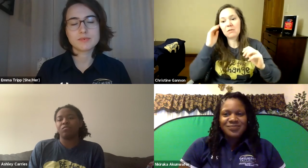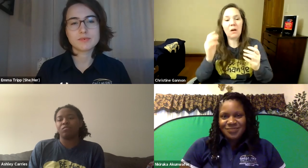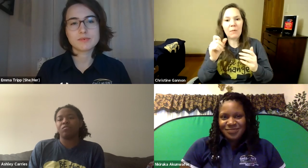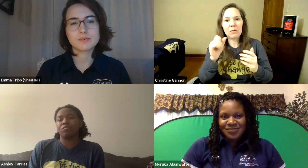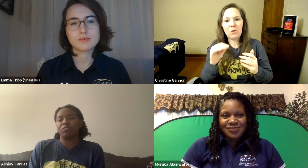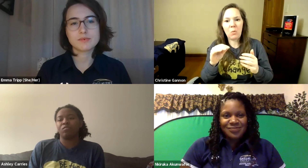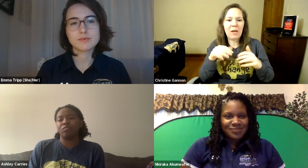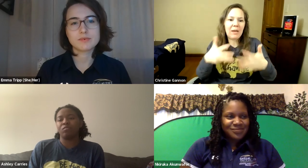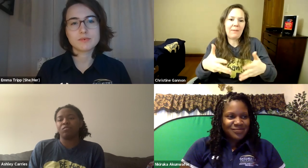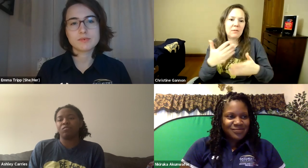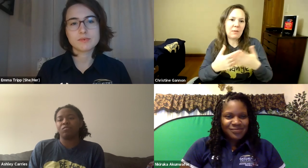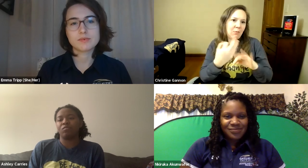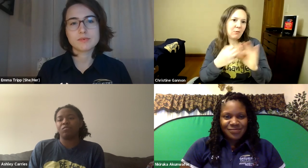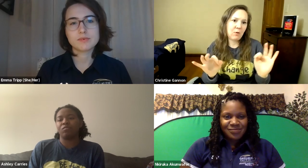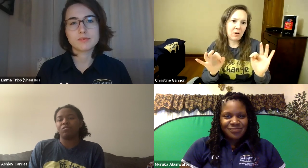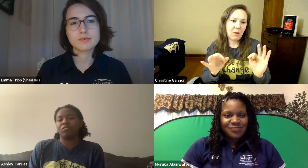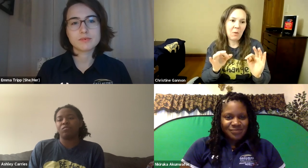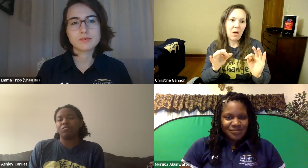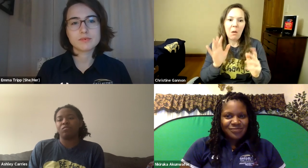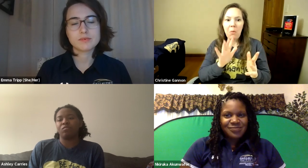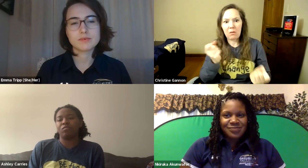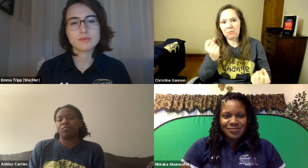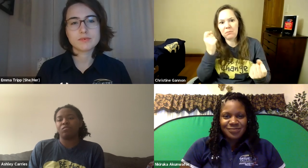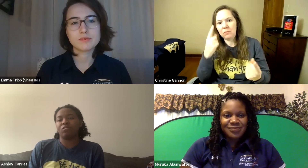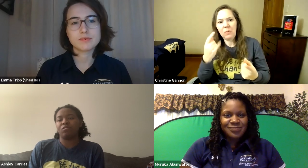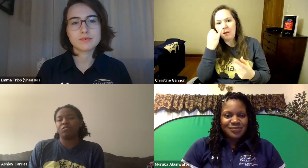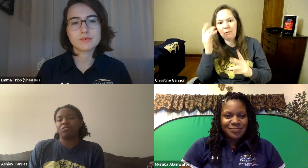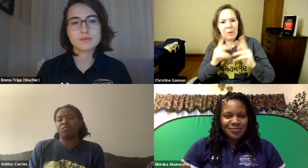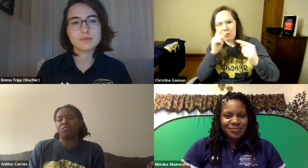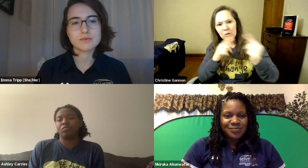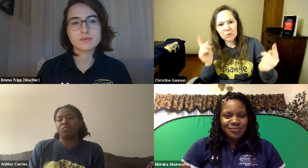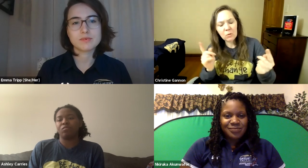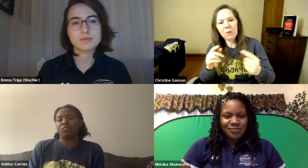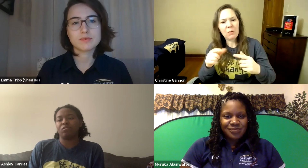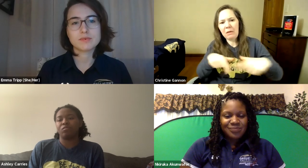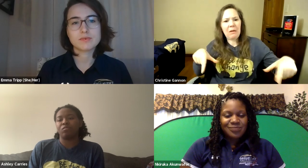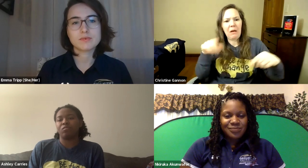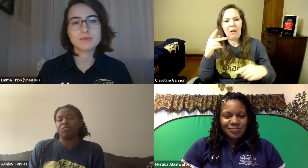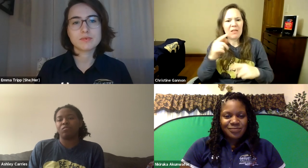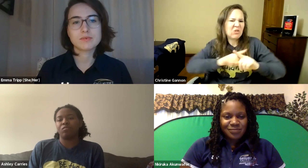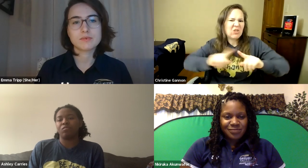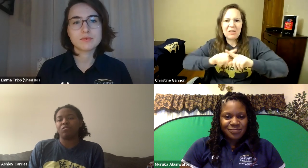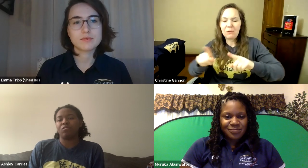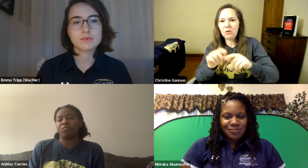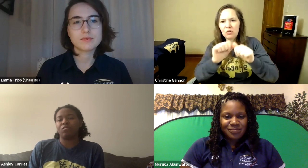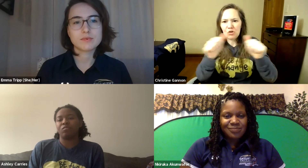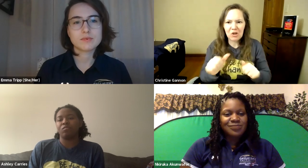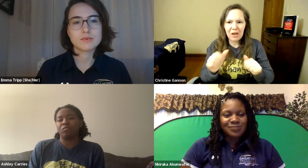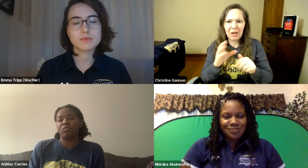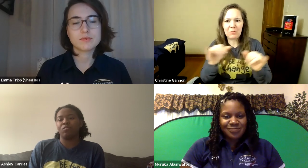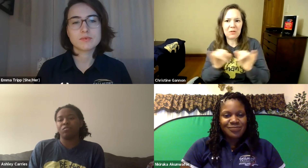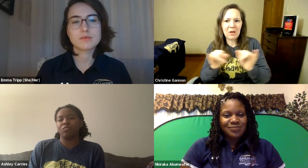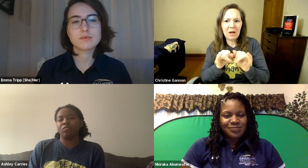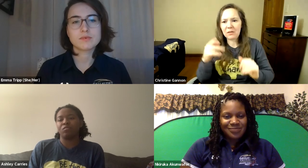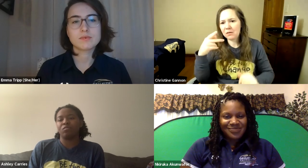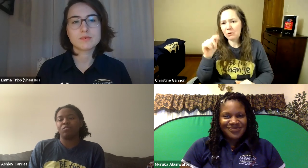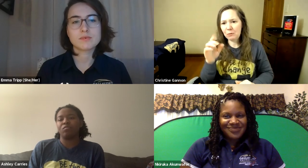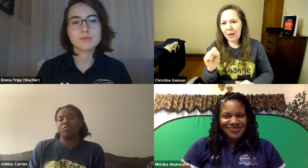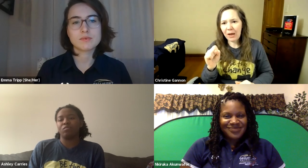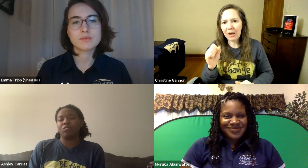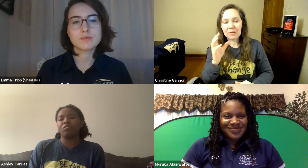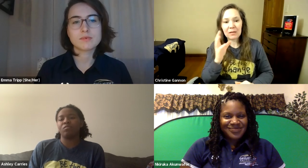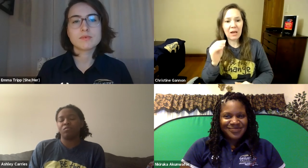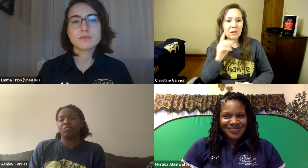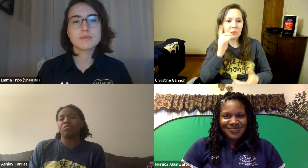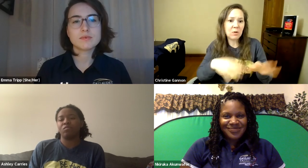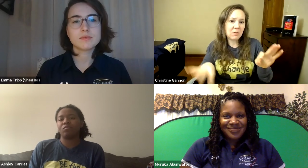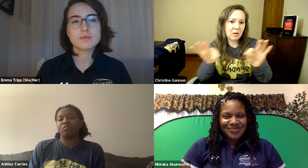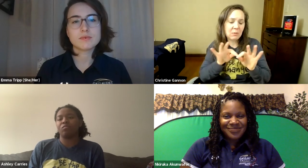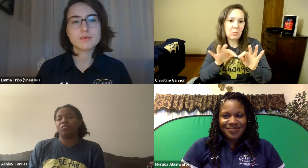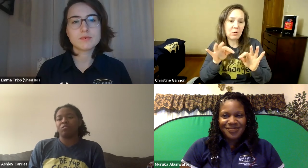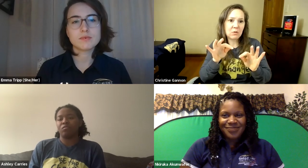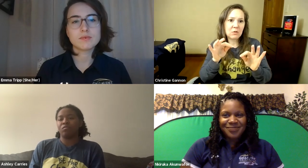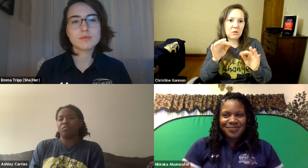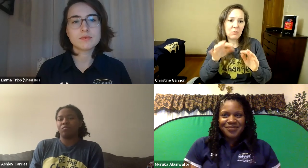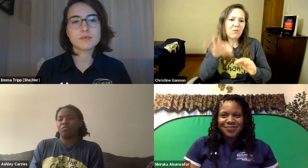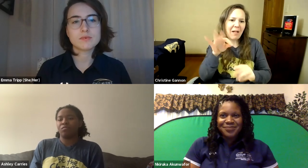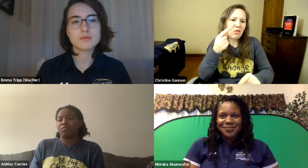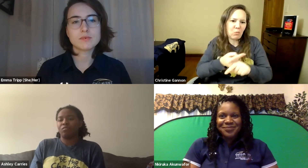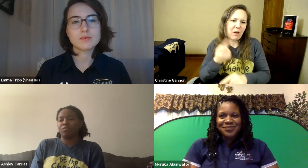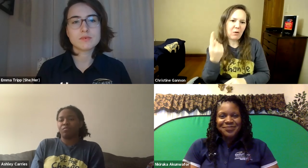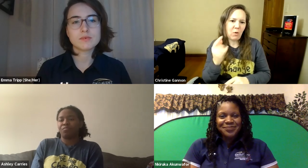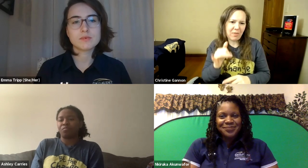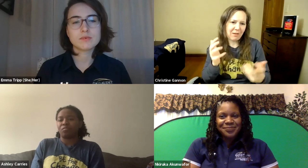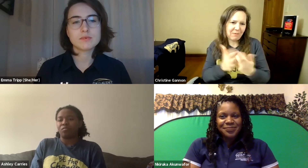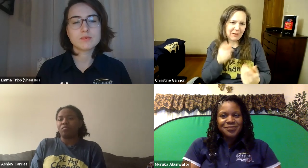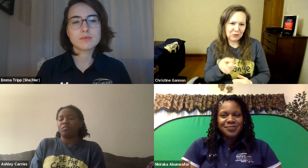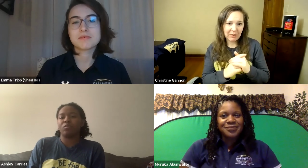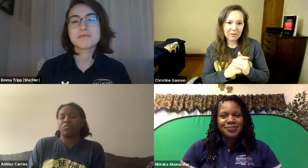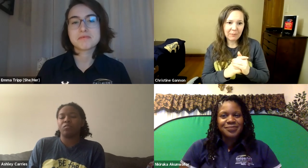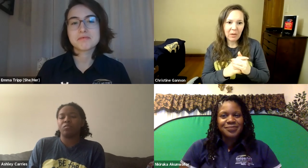so it gives you some freedom. Though I understand that some people disagree with them. Pads have different shapes and sizes. I think it's important to find the right one to fit you.